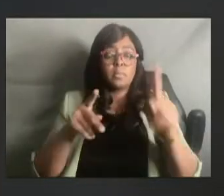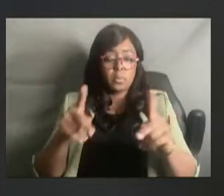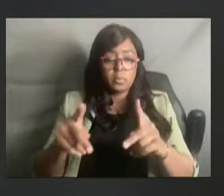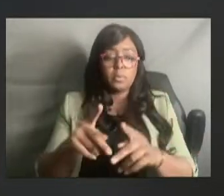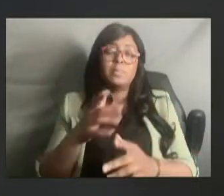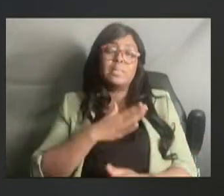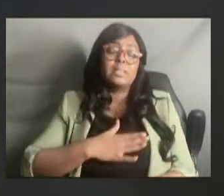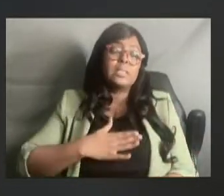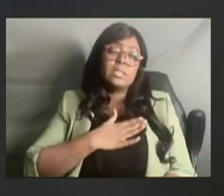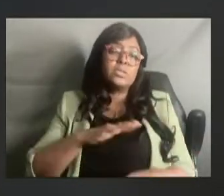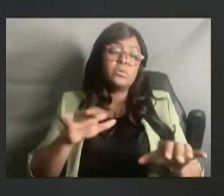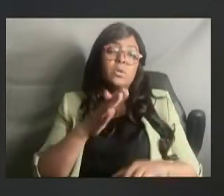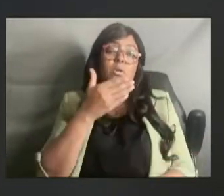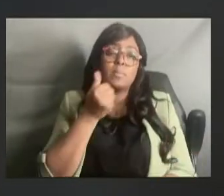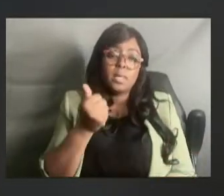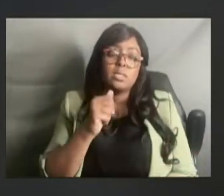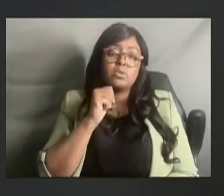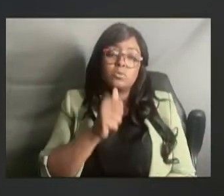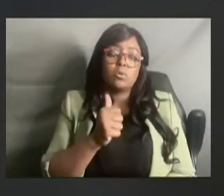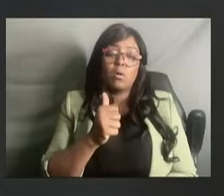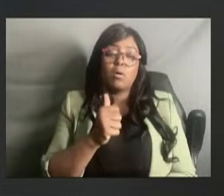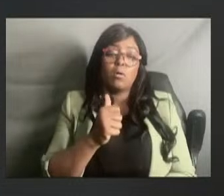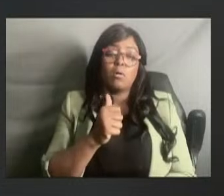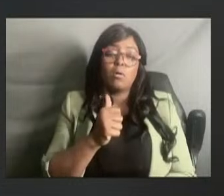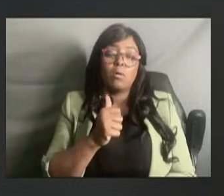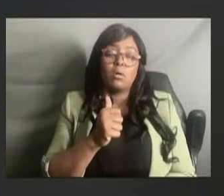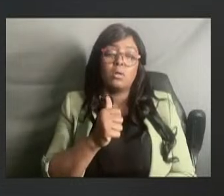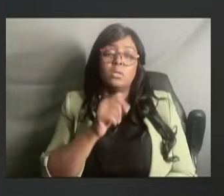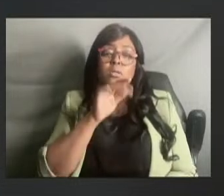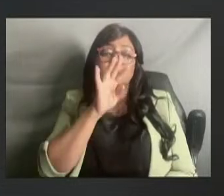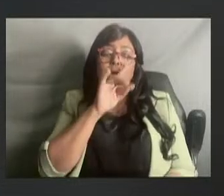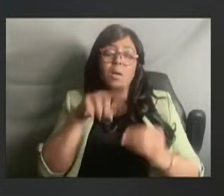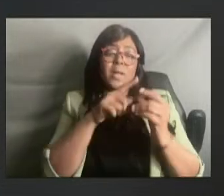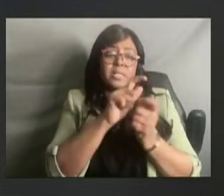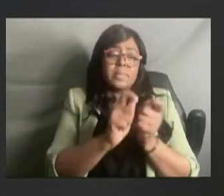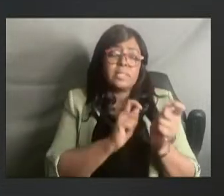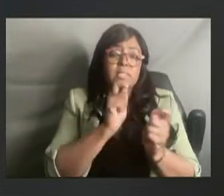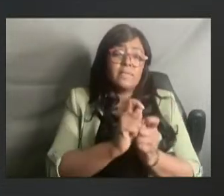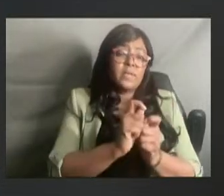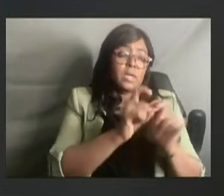questions. I do want to post a couple of reminders for folks.